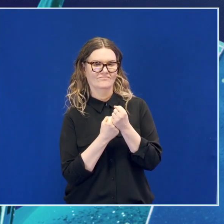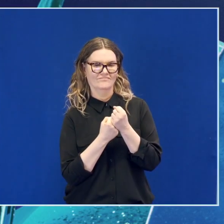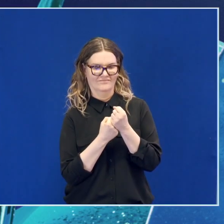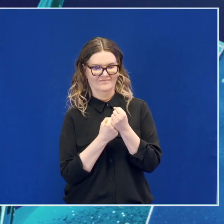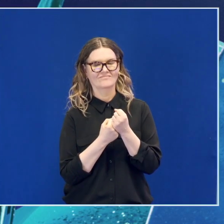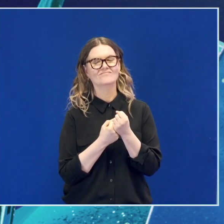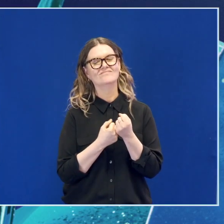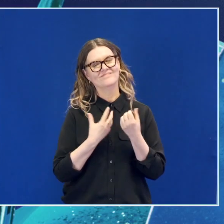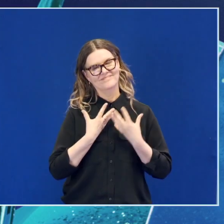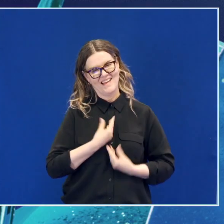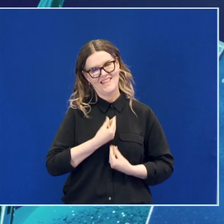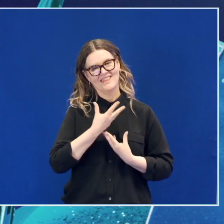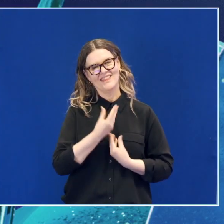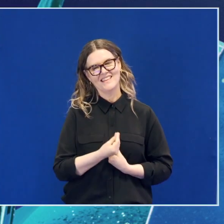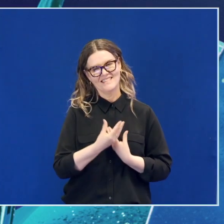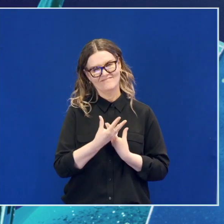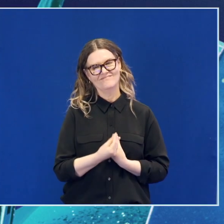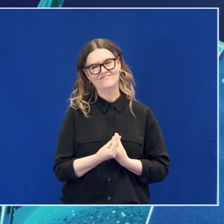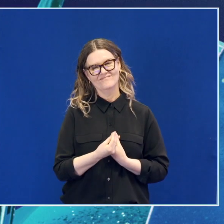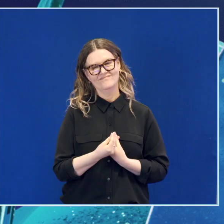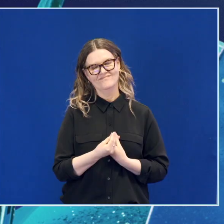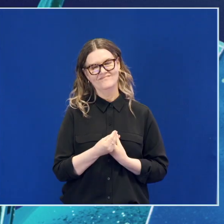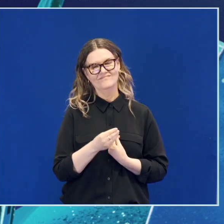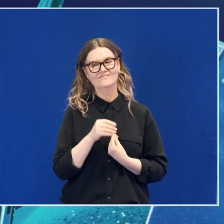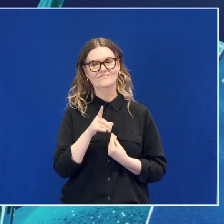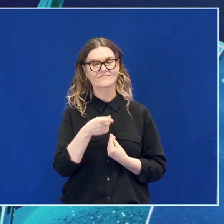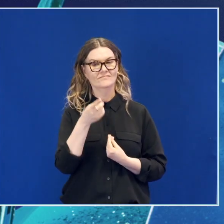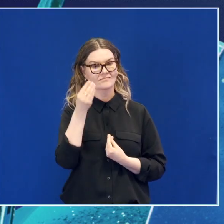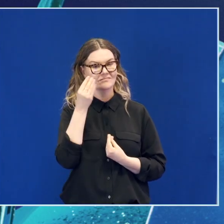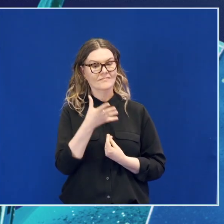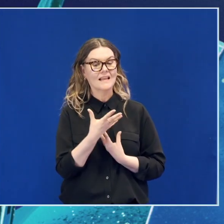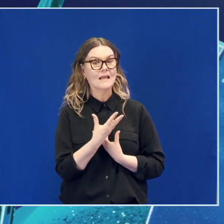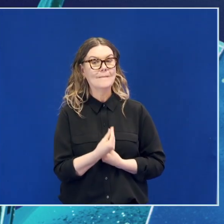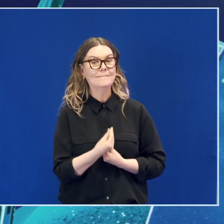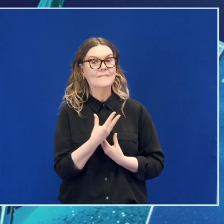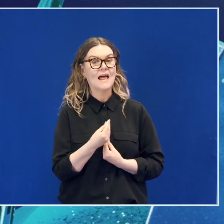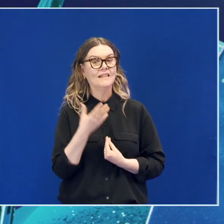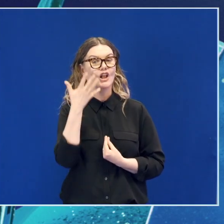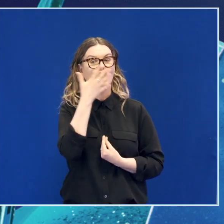language, tone, the way you respond to other people.